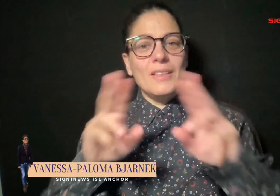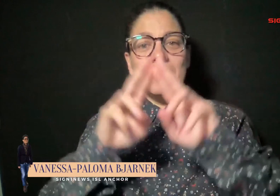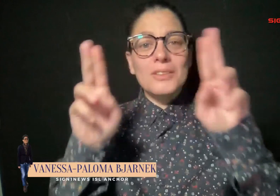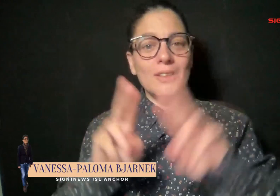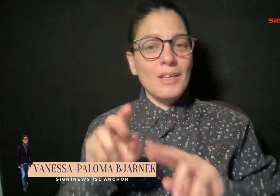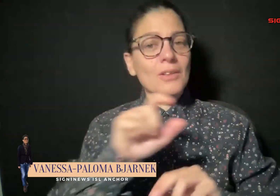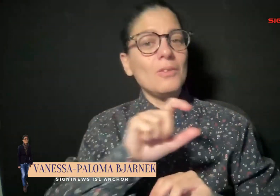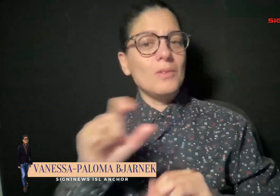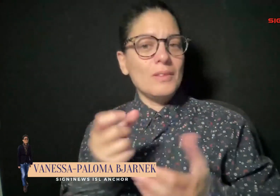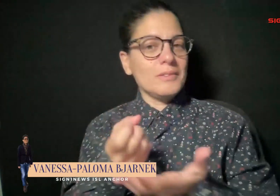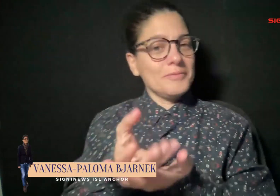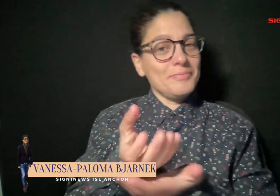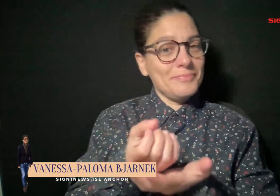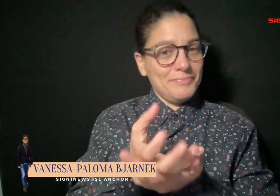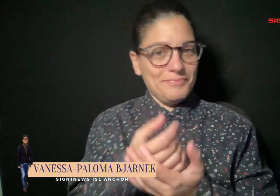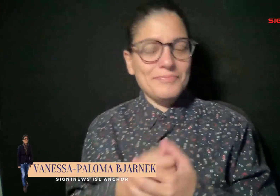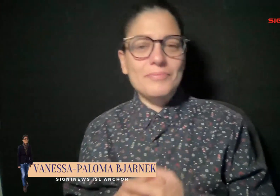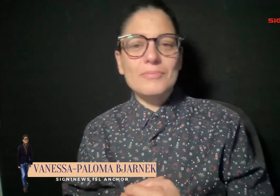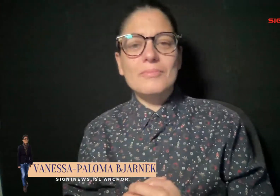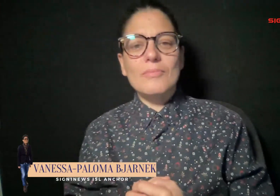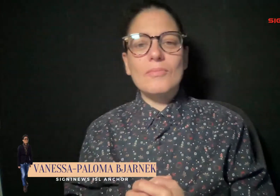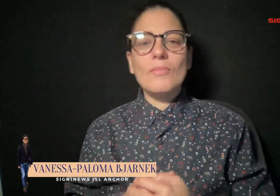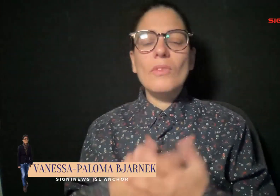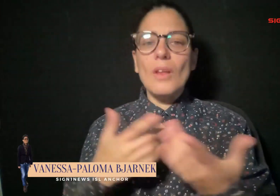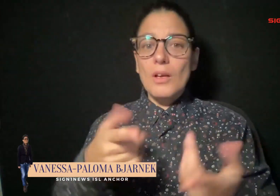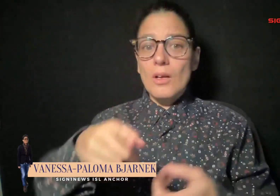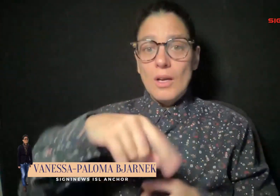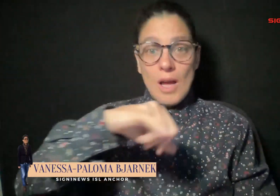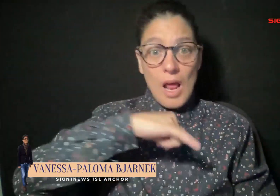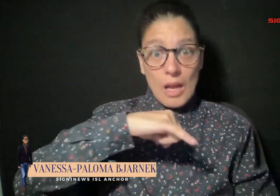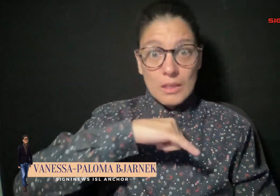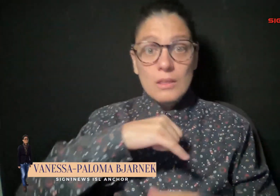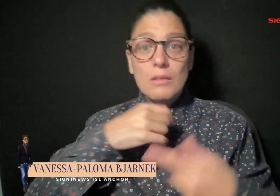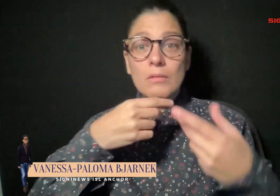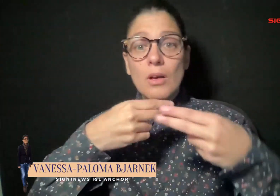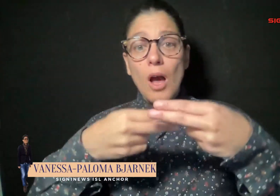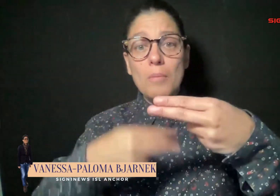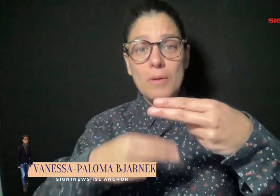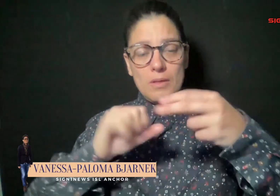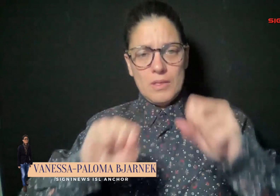top trending international news stories in ISL making headlines today if you post an